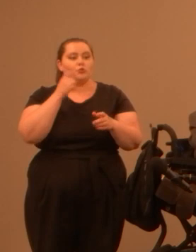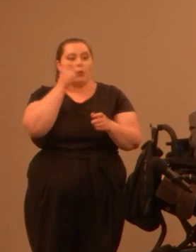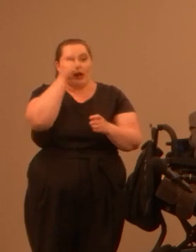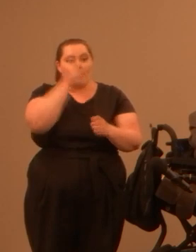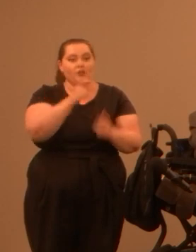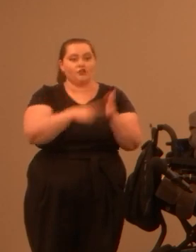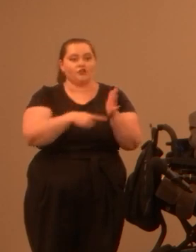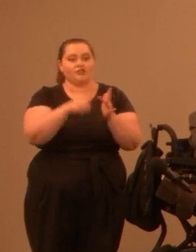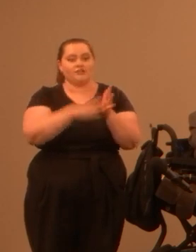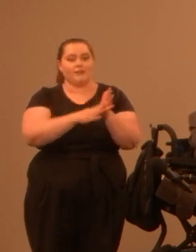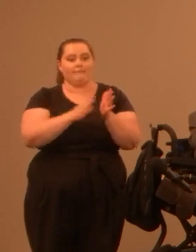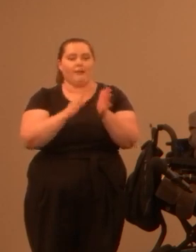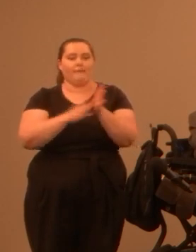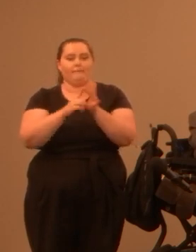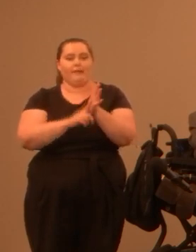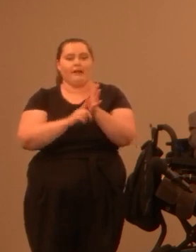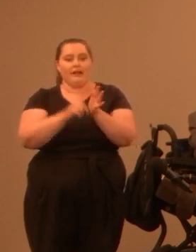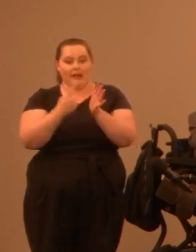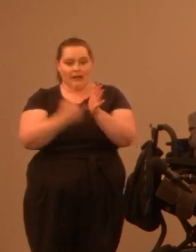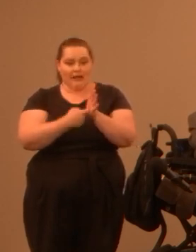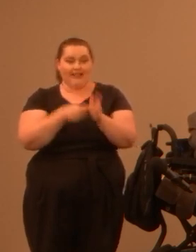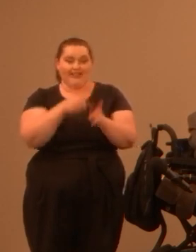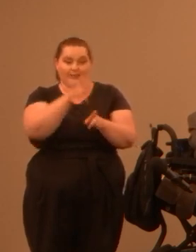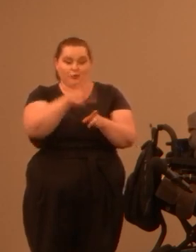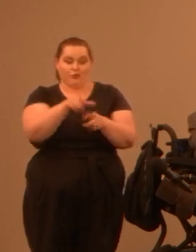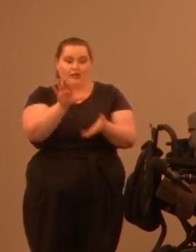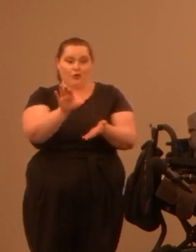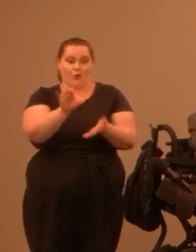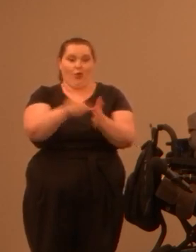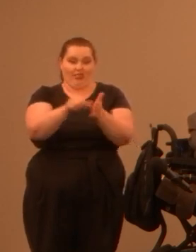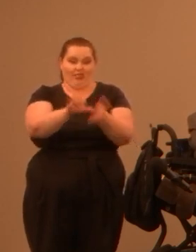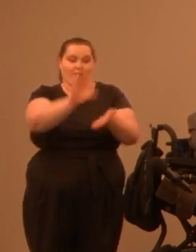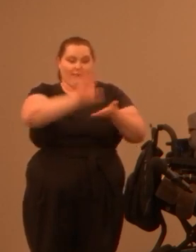the person who actually got the money that started the whole WAI thing,